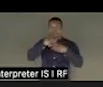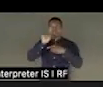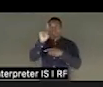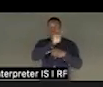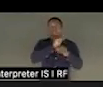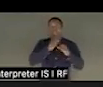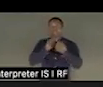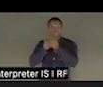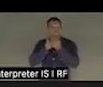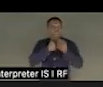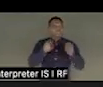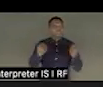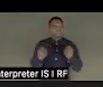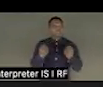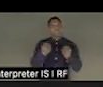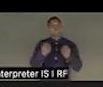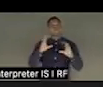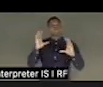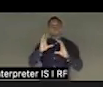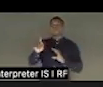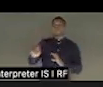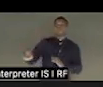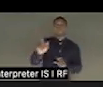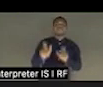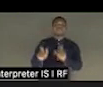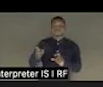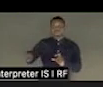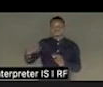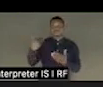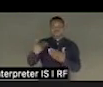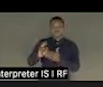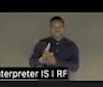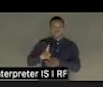talk to the industry or the public sector or the academy, everyone seemed to agree